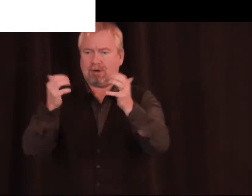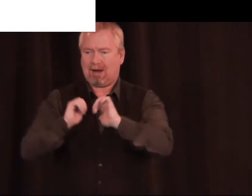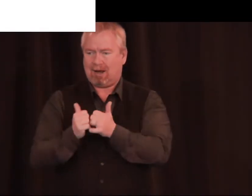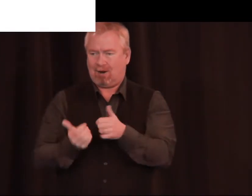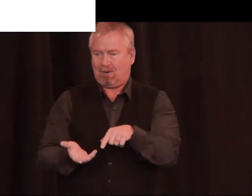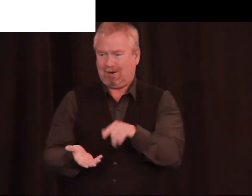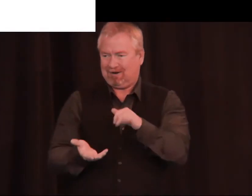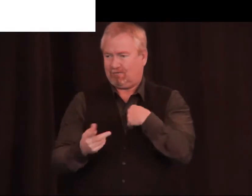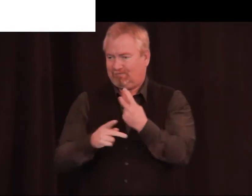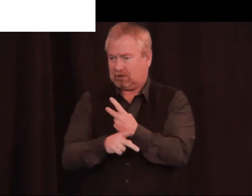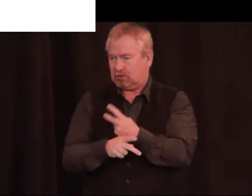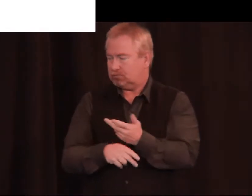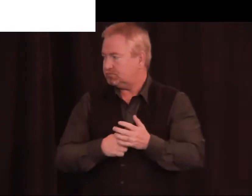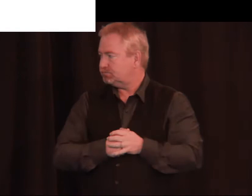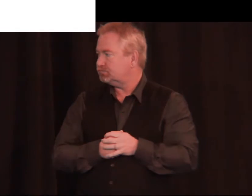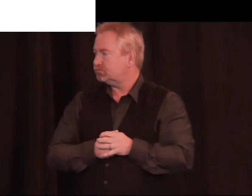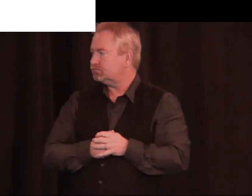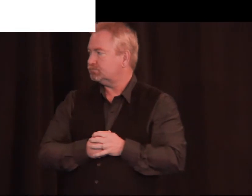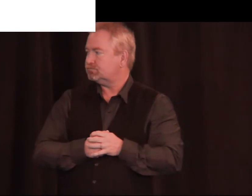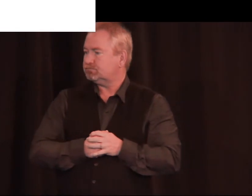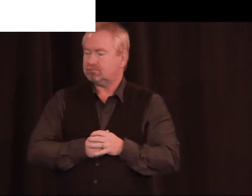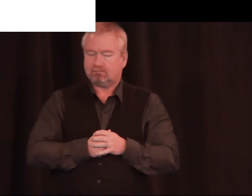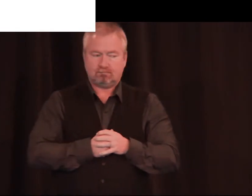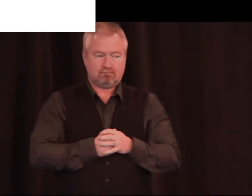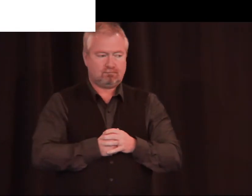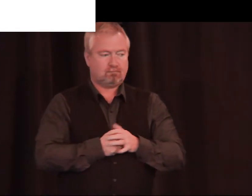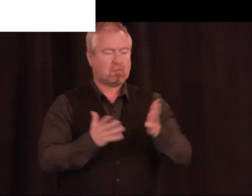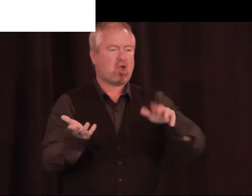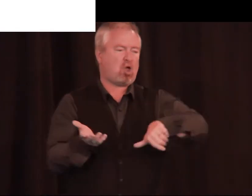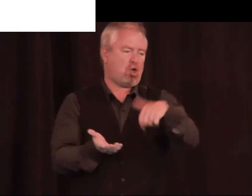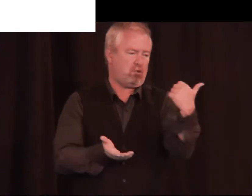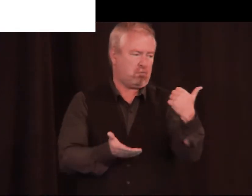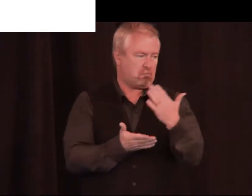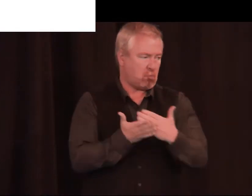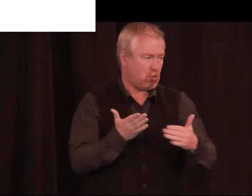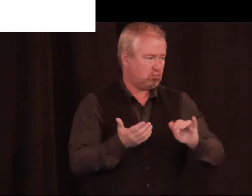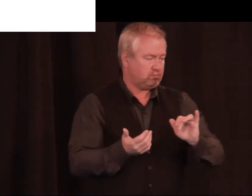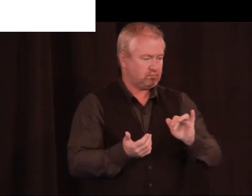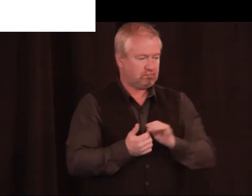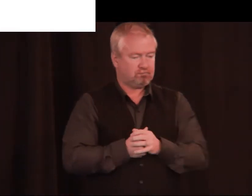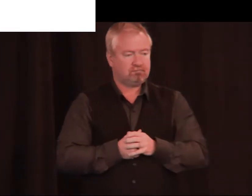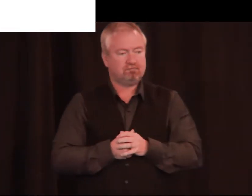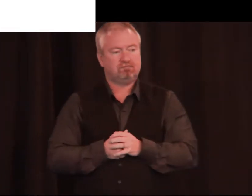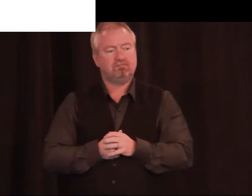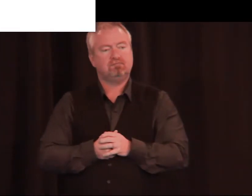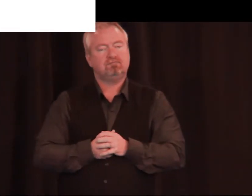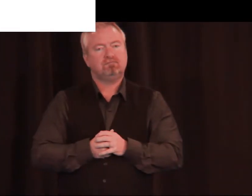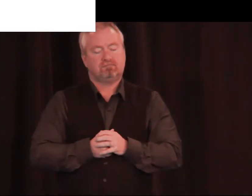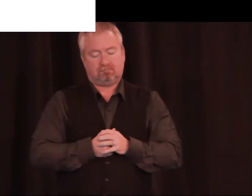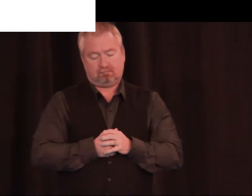So, like I said, and then another aspect of it is that a big part of the focus has been age of identification.